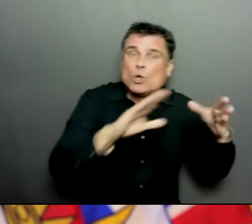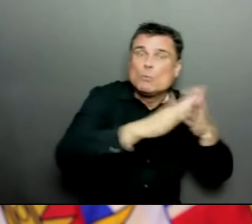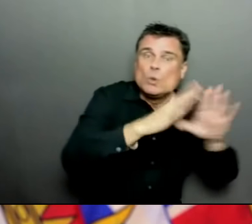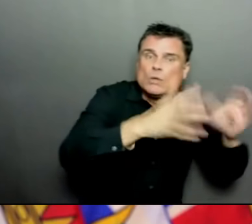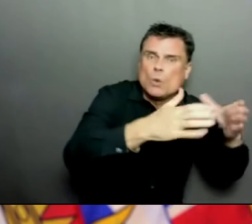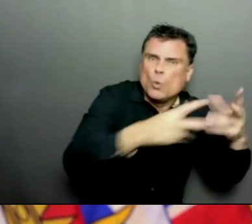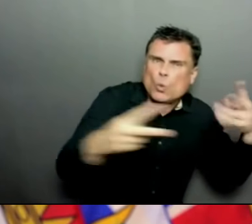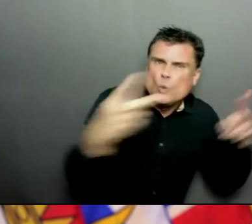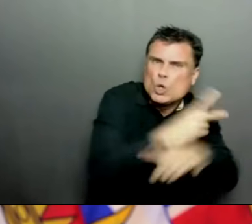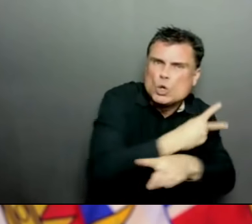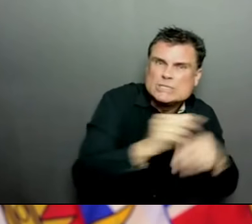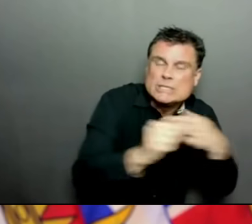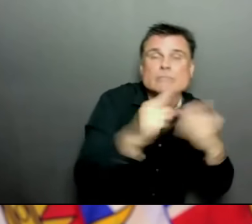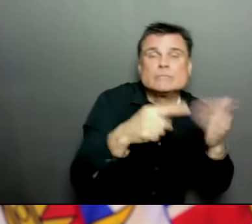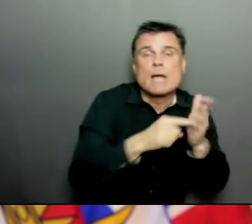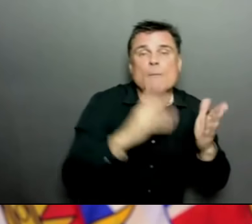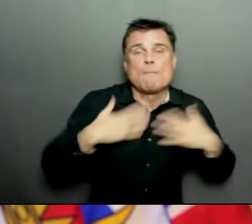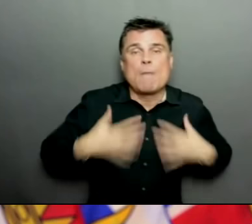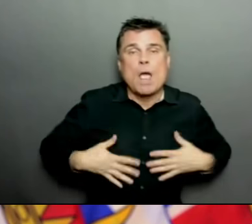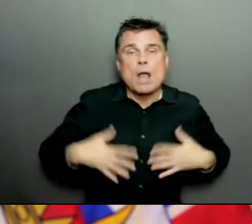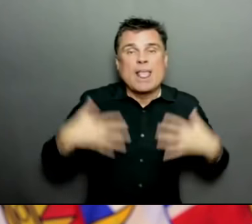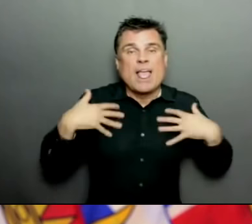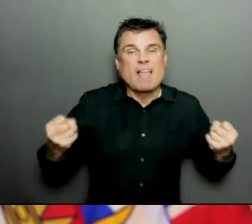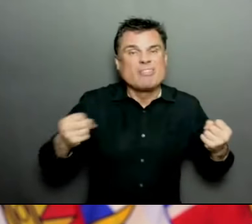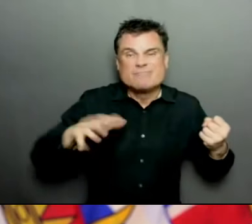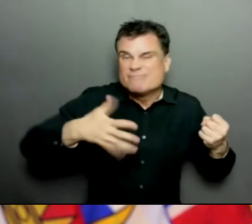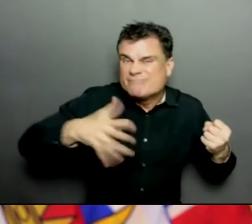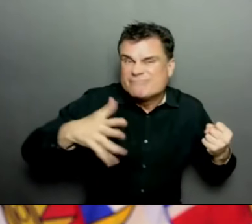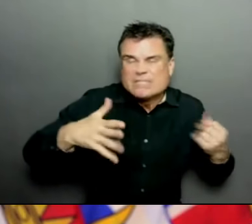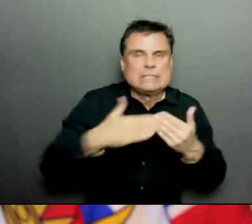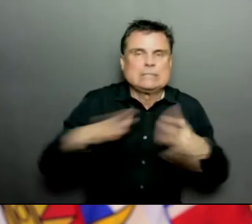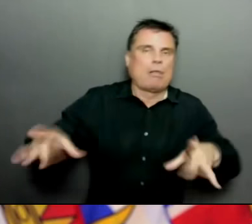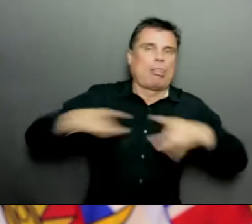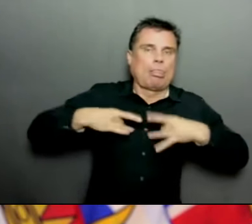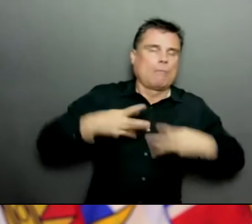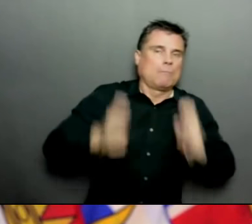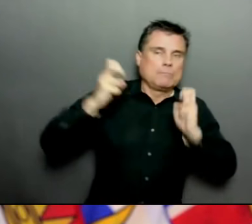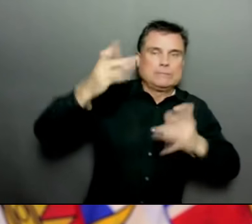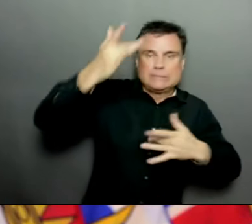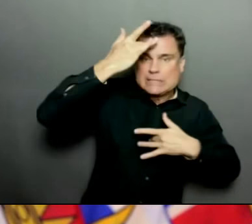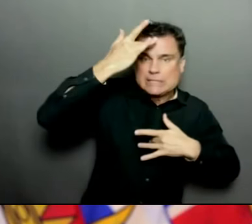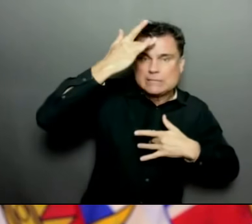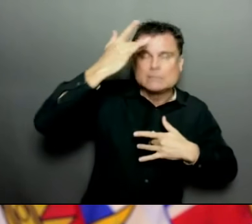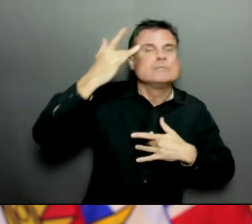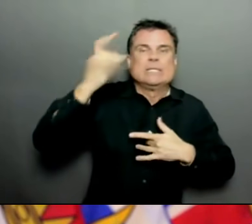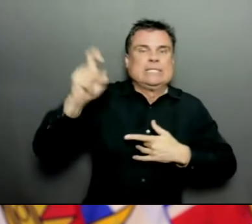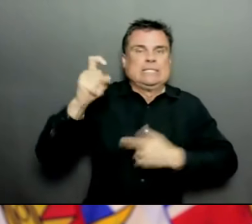recognize that and are putting out as much information as we can about how the vaccines work, about how they were evaluated,